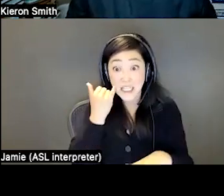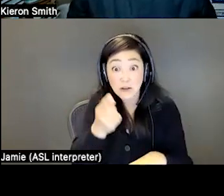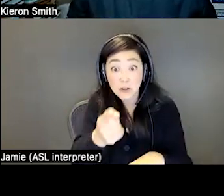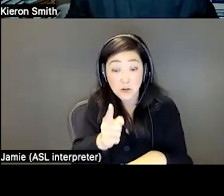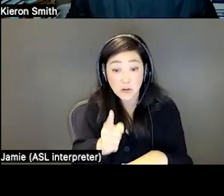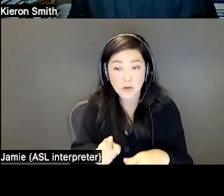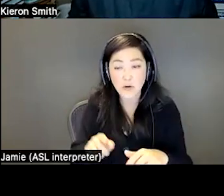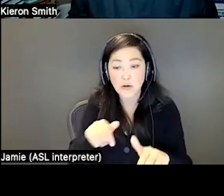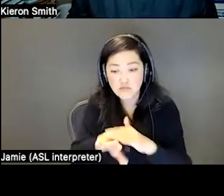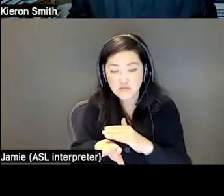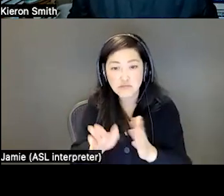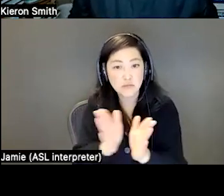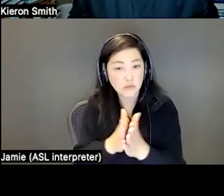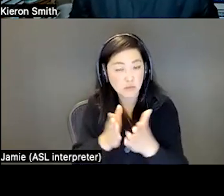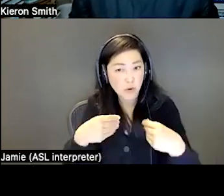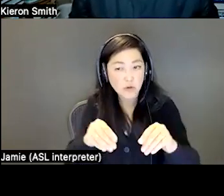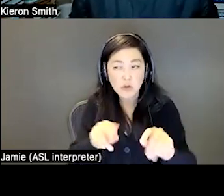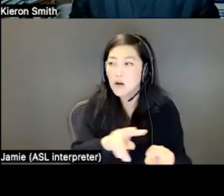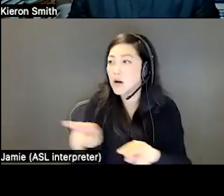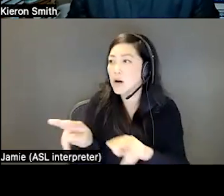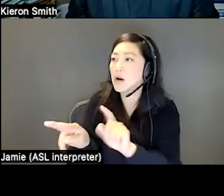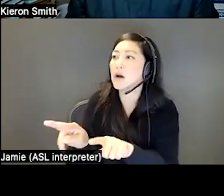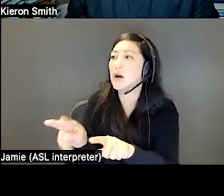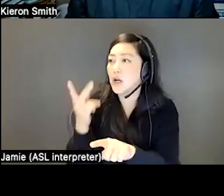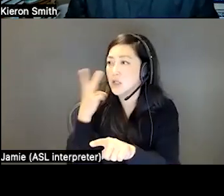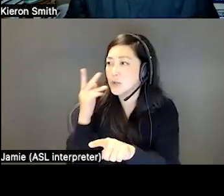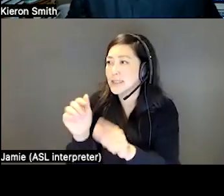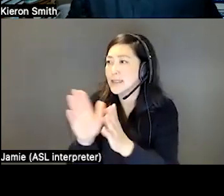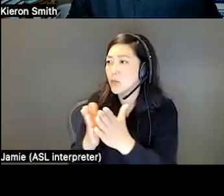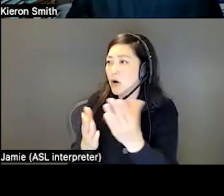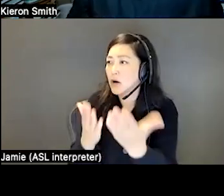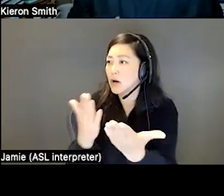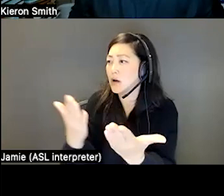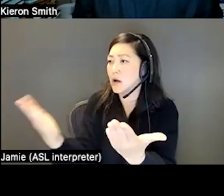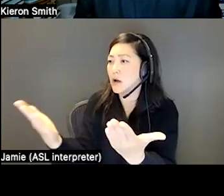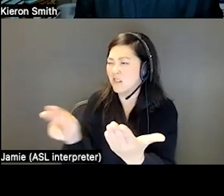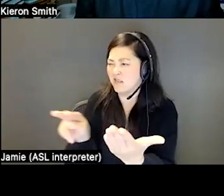question the expertise of the book seller, unfortunately standing behind the till.